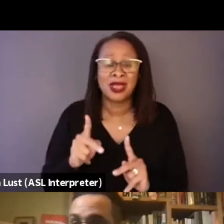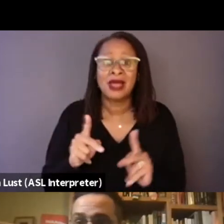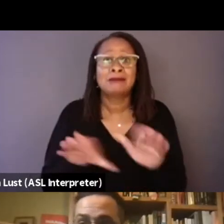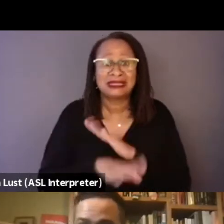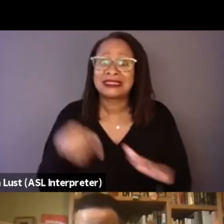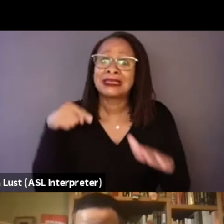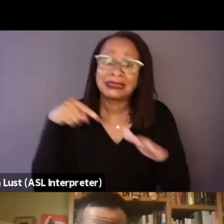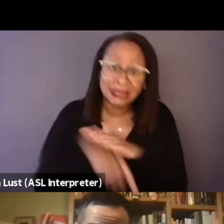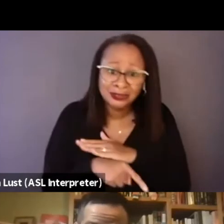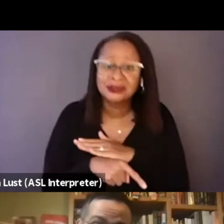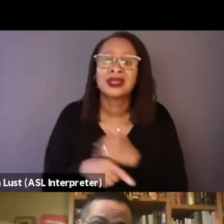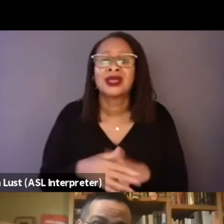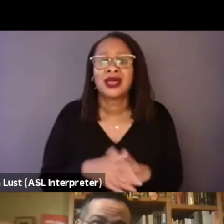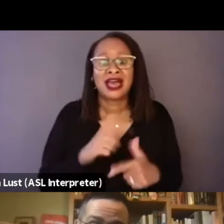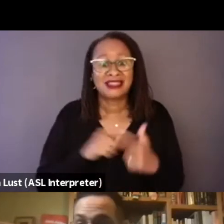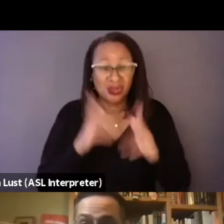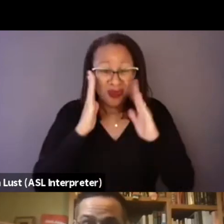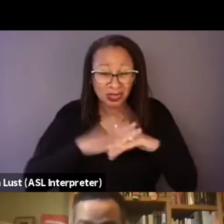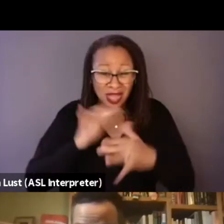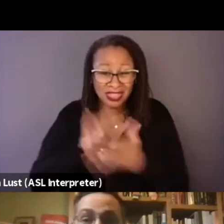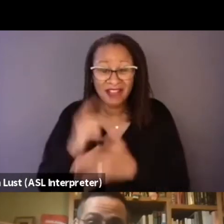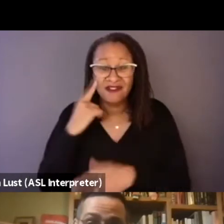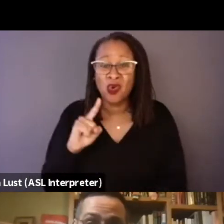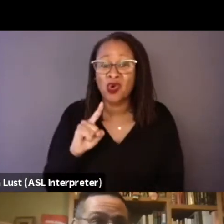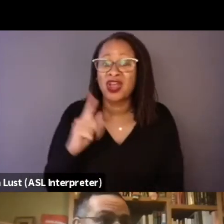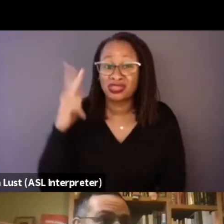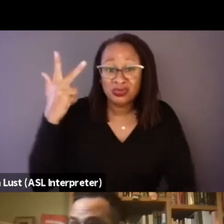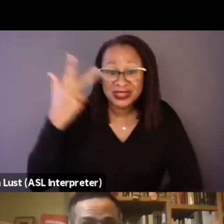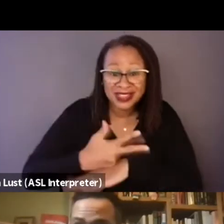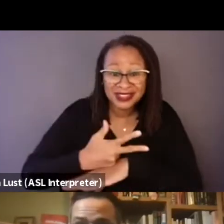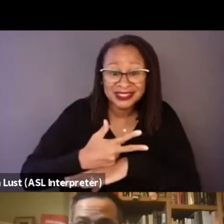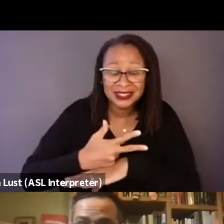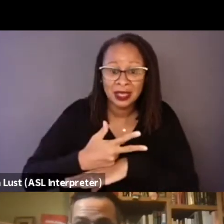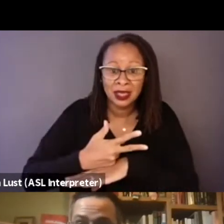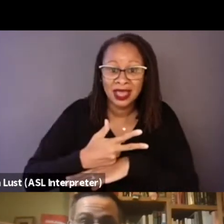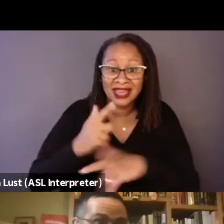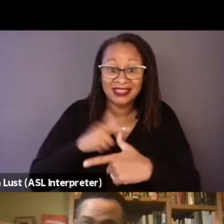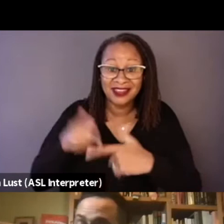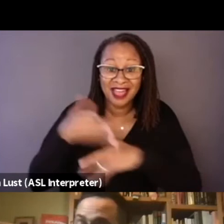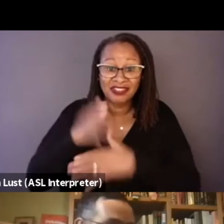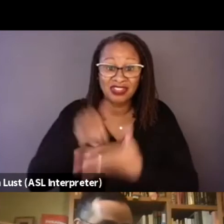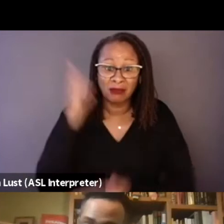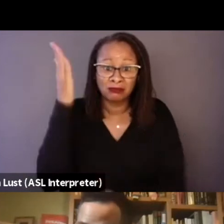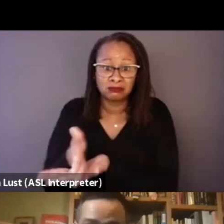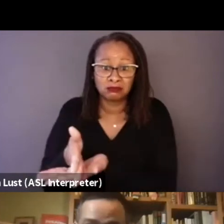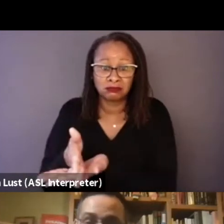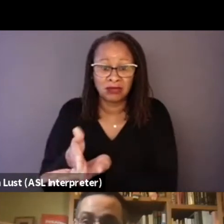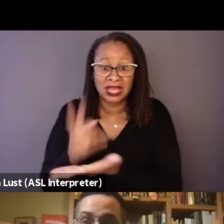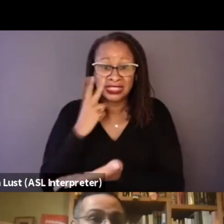And then you focus on that for like three days. Nothing else is talked about, you're seeing the imagery just pouring into your brain